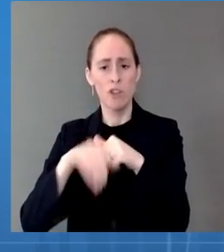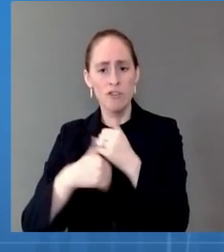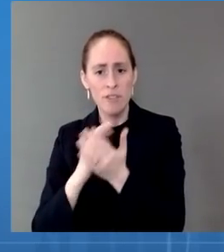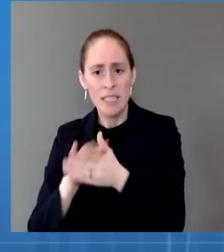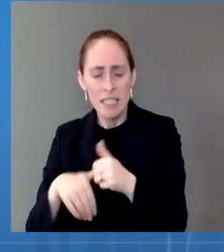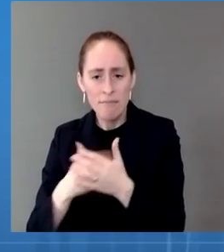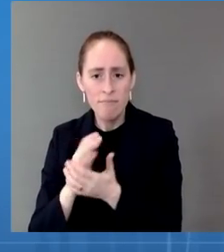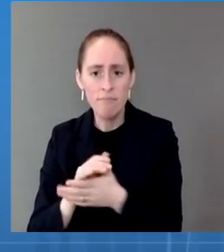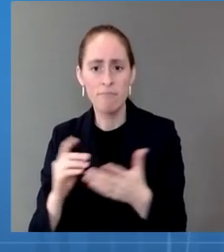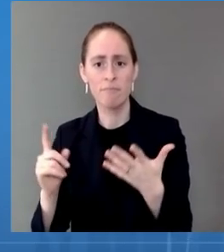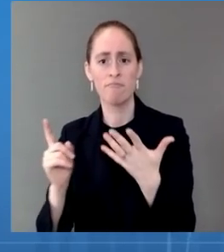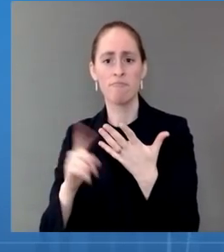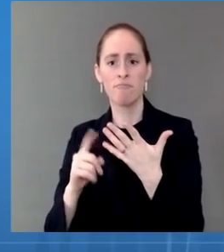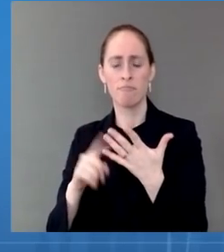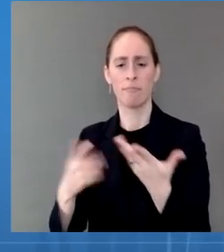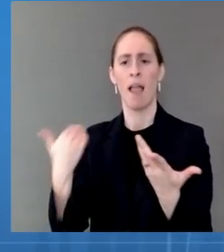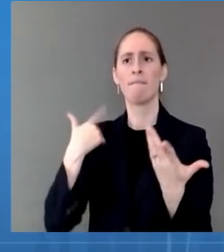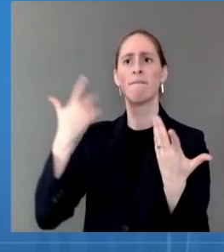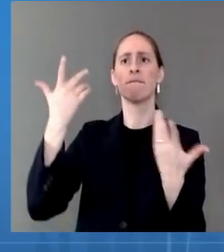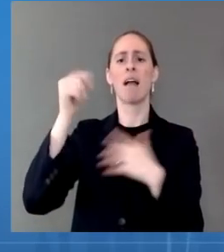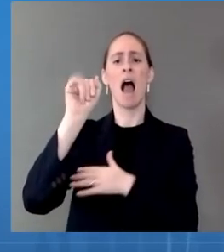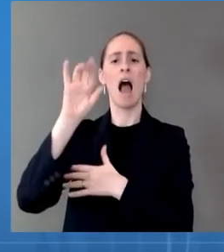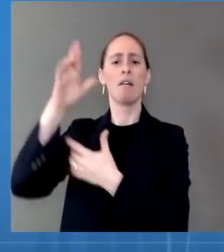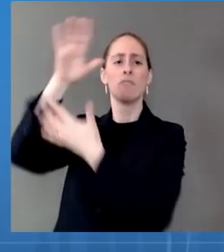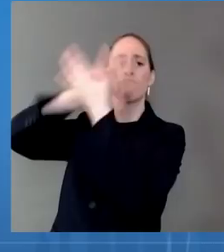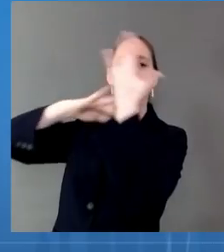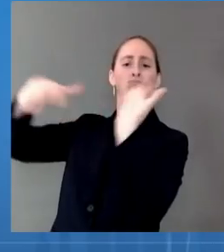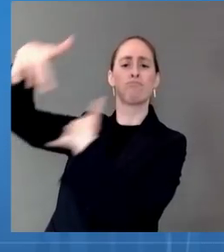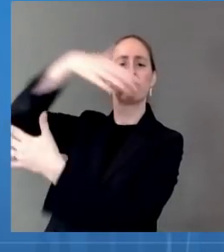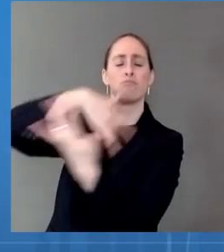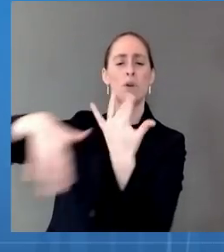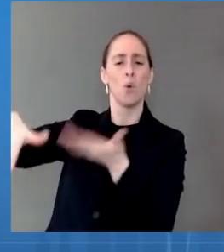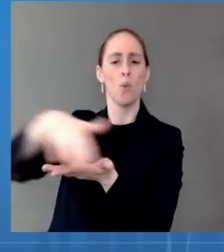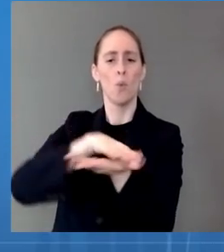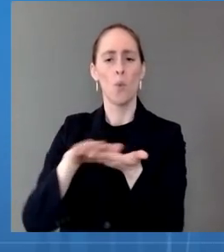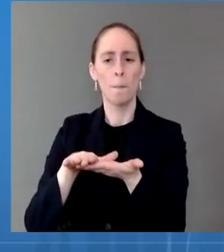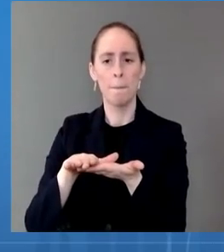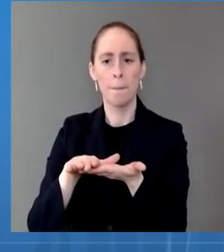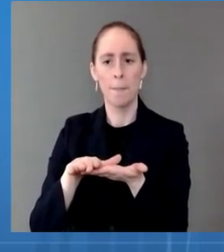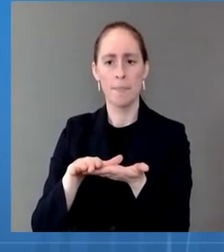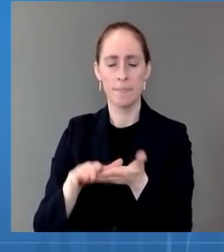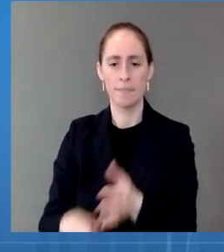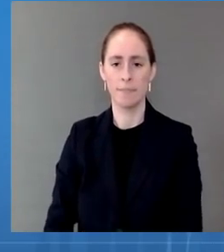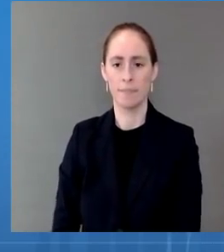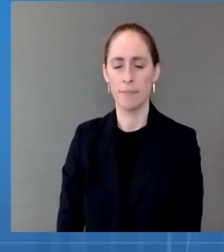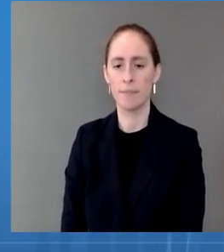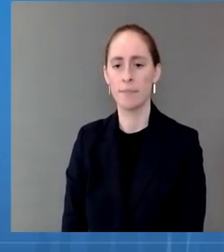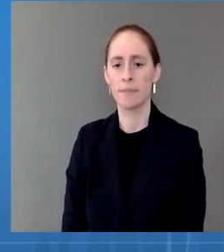as we fight together against COVID-19 and prepare for more action. Thank you.